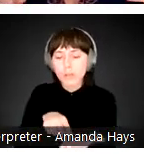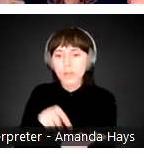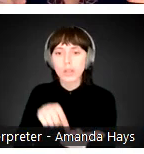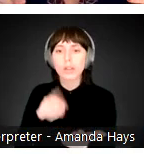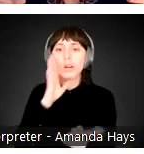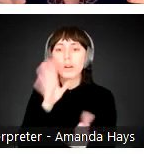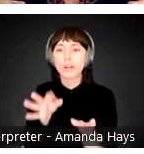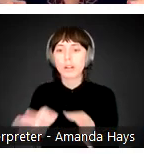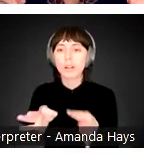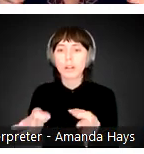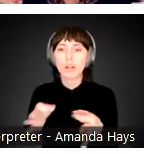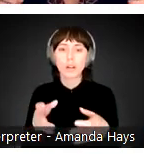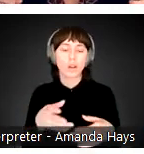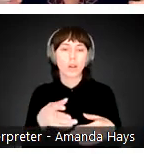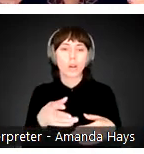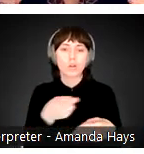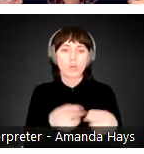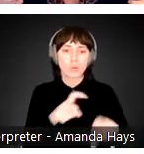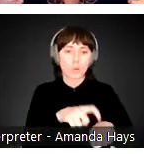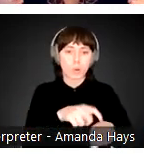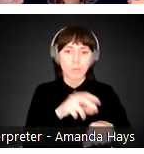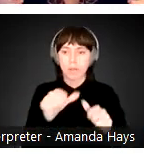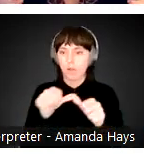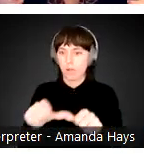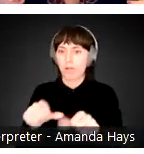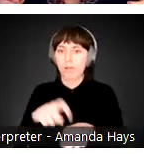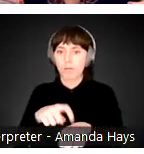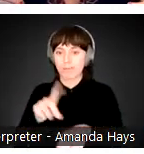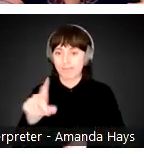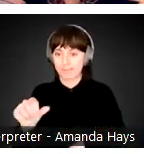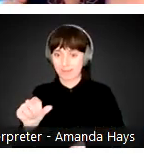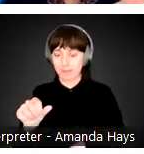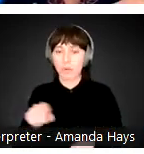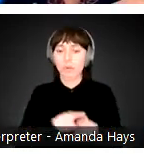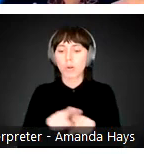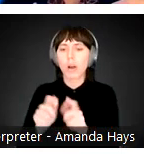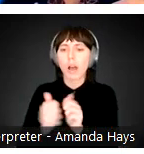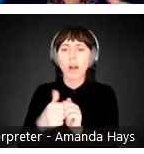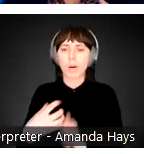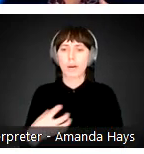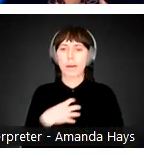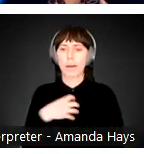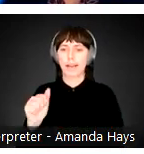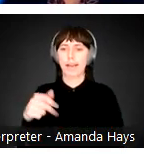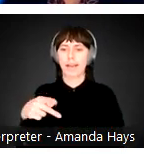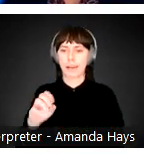disability, but also appeal decisions around that. And so, the litigation